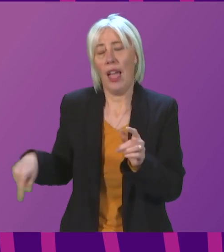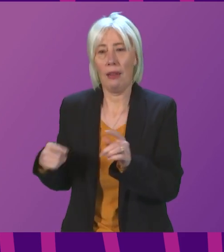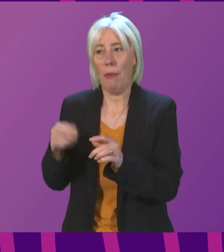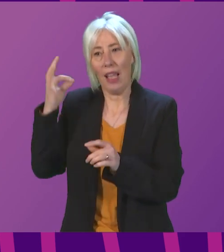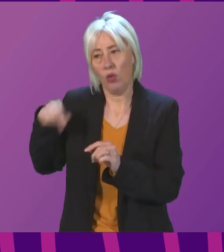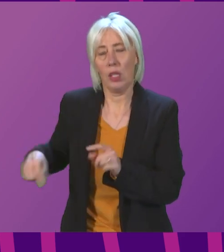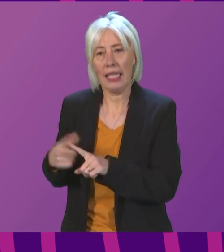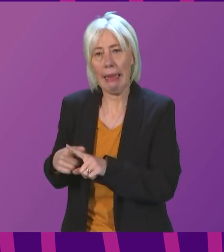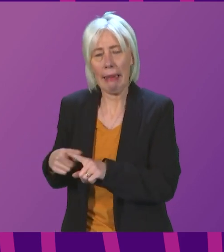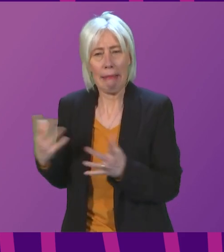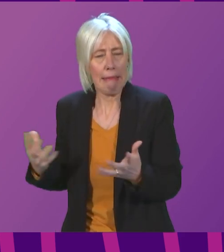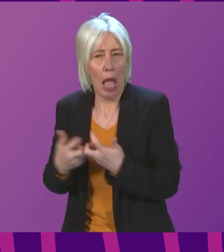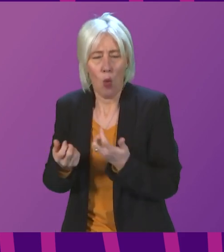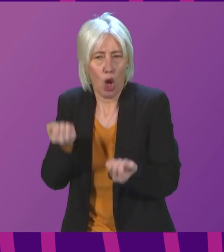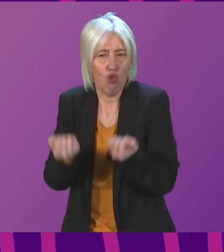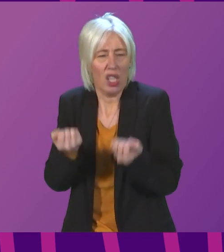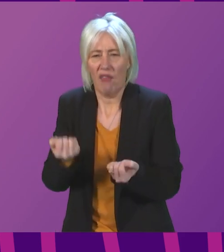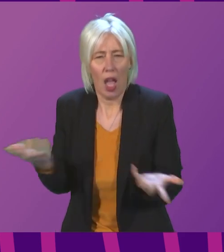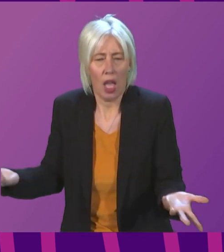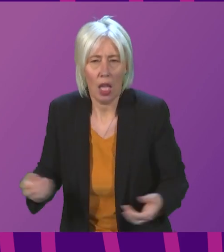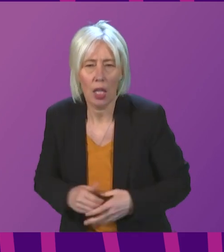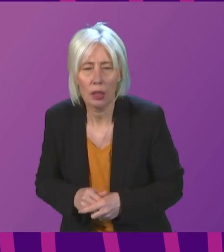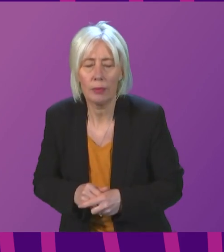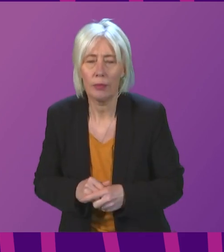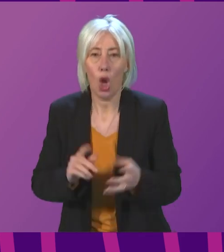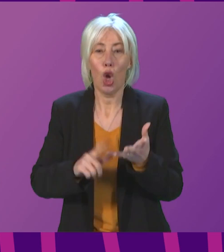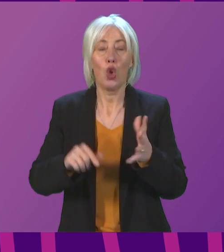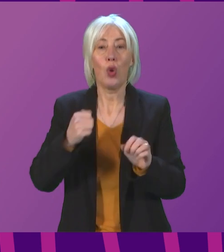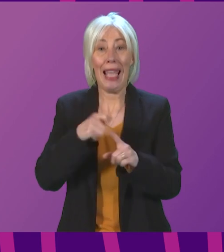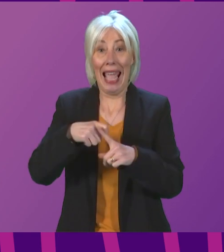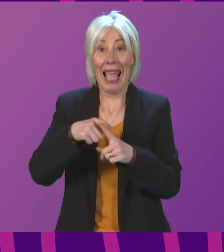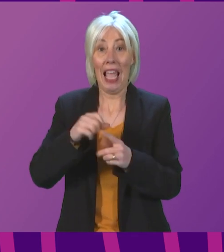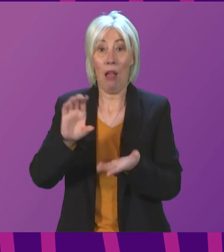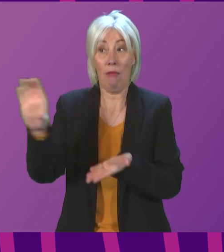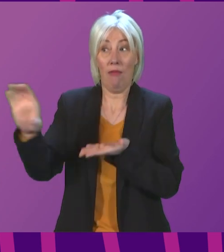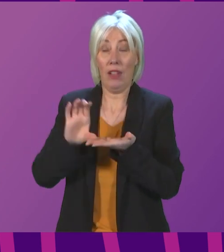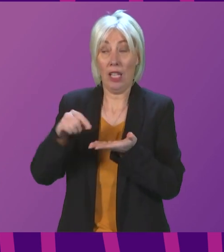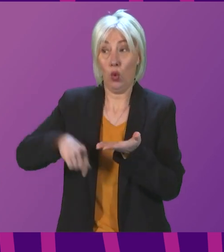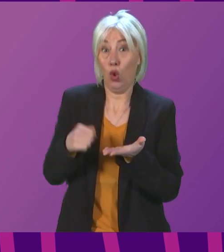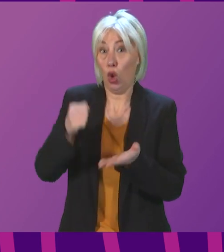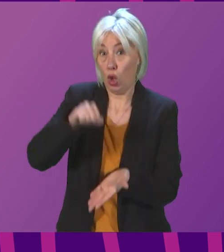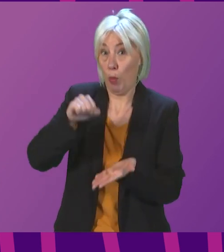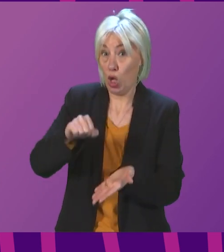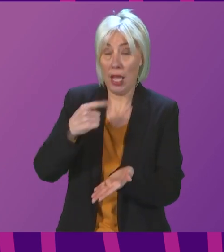The United Kingdom Treasury block grant to the Scottish budget does not identify consequential